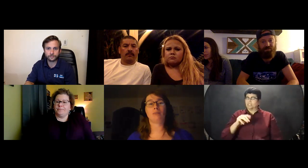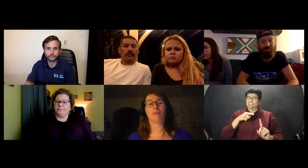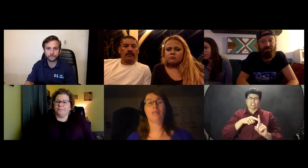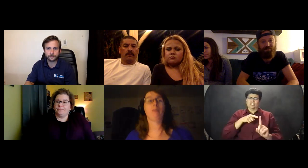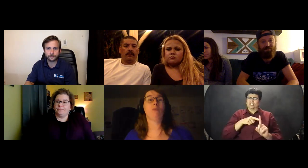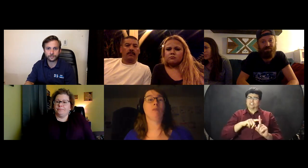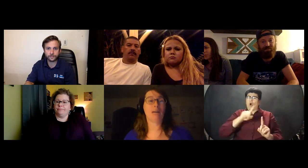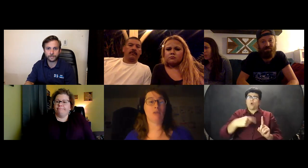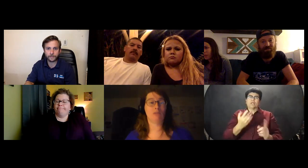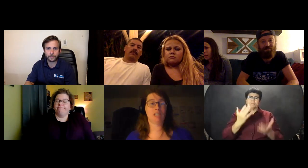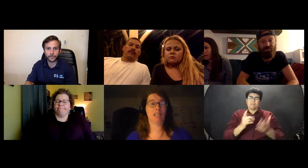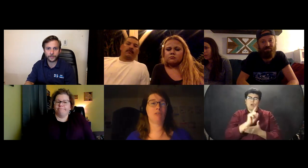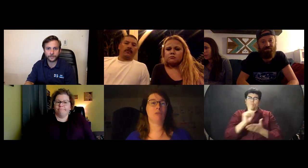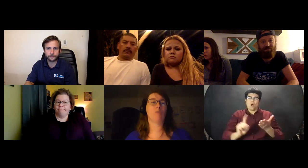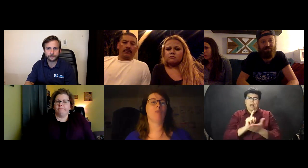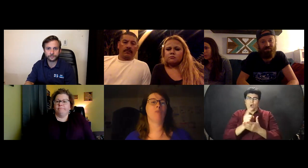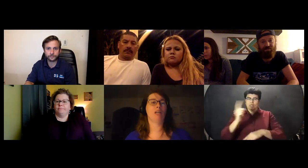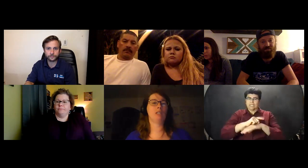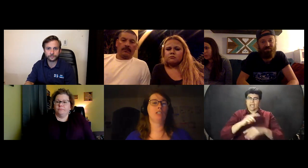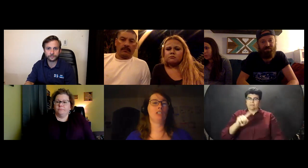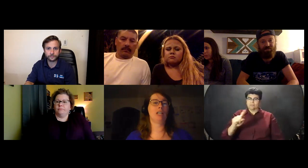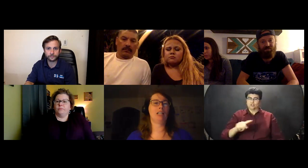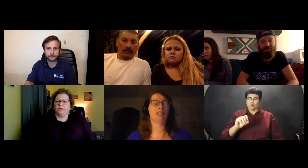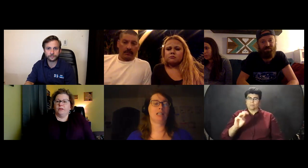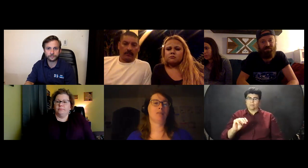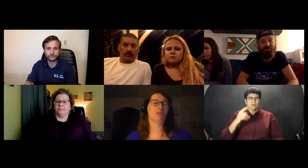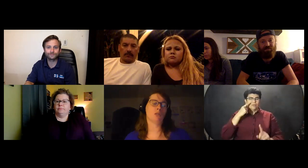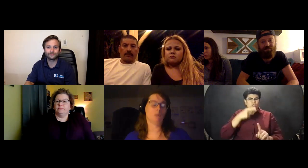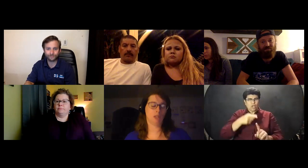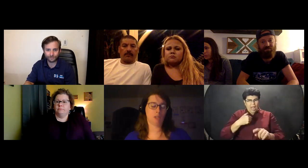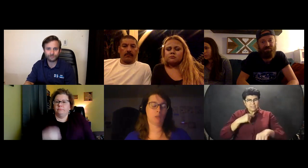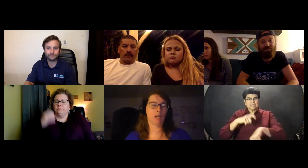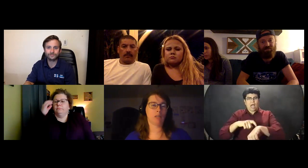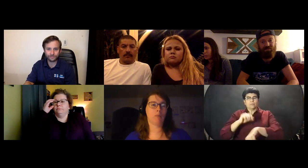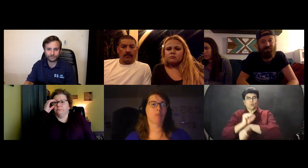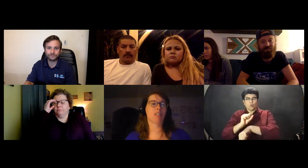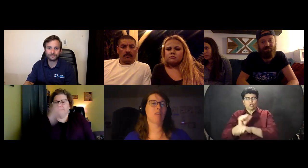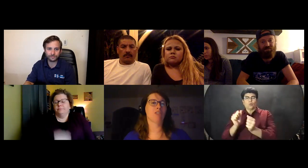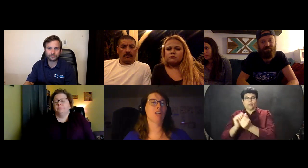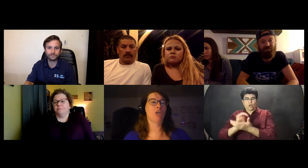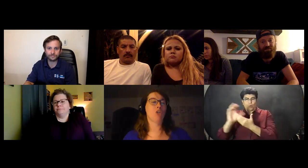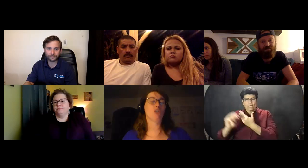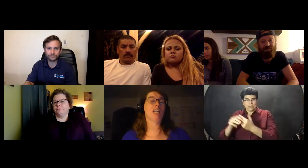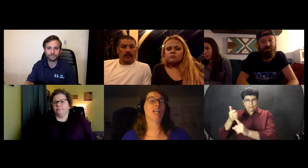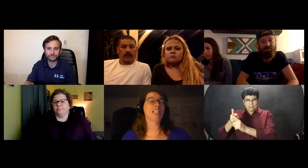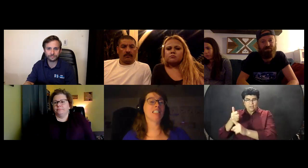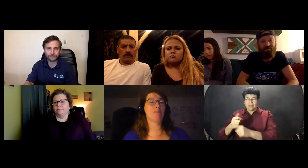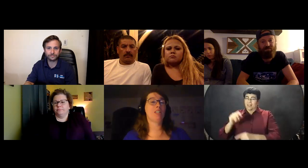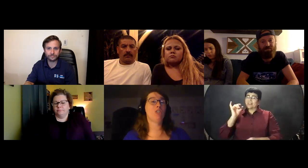maybe one hour of day of zoo that way she has time to work with the curriculum